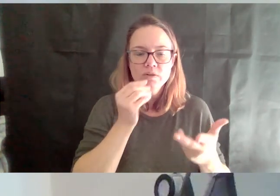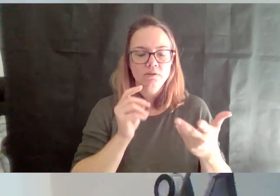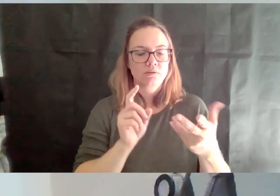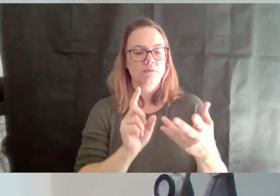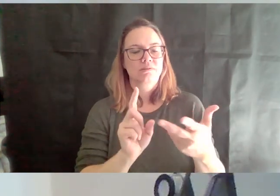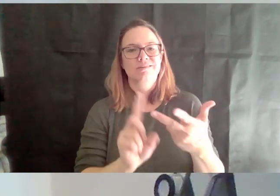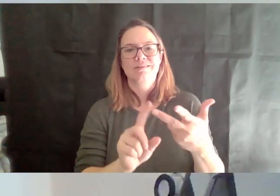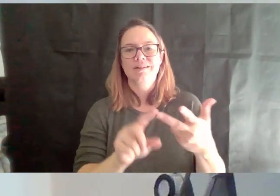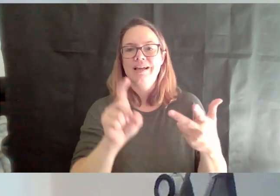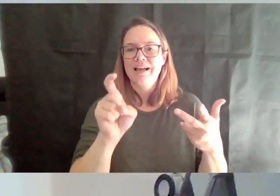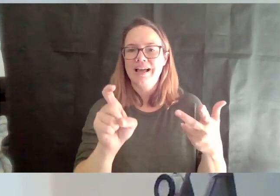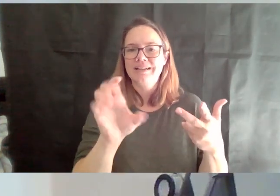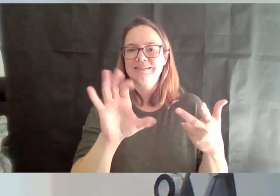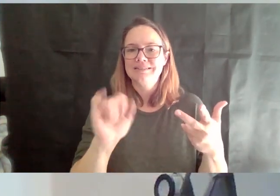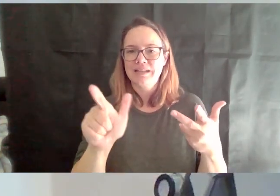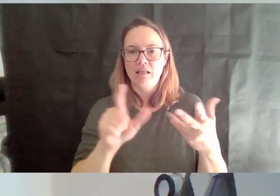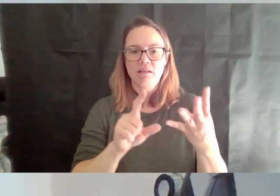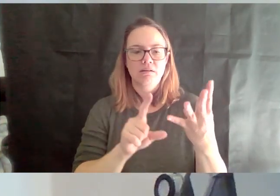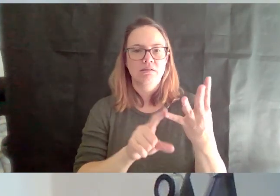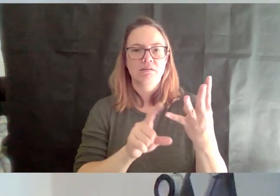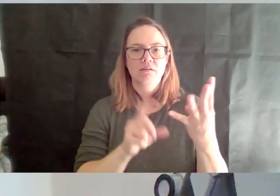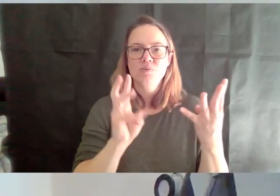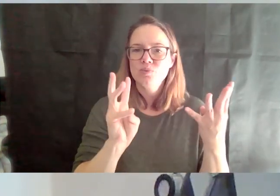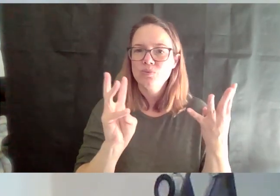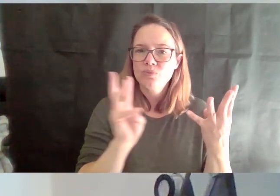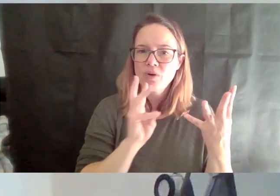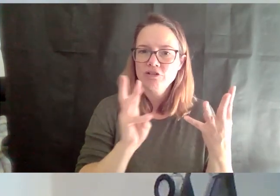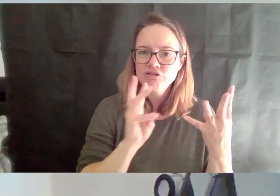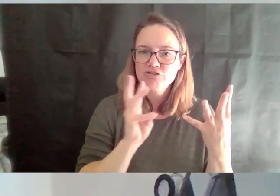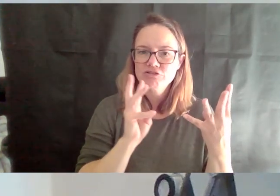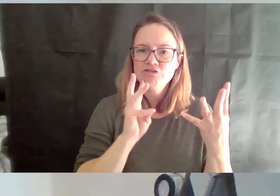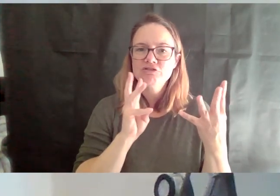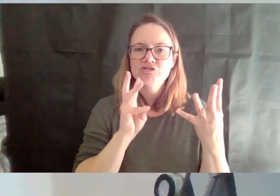such as Excel or Denver Water, things like that, come next.